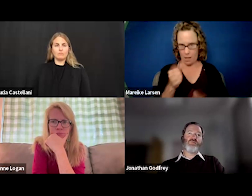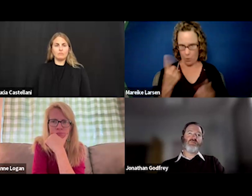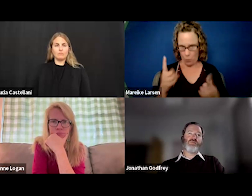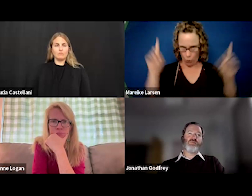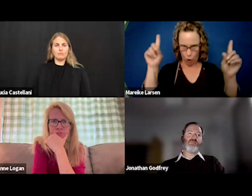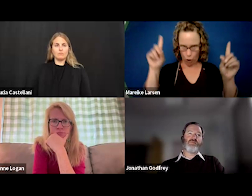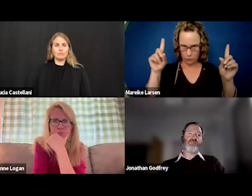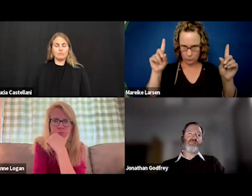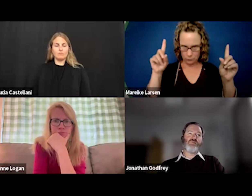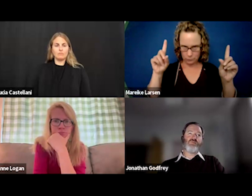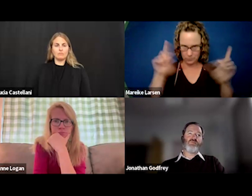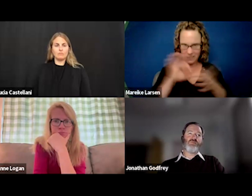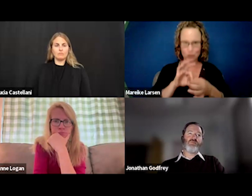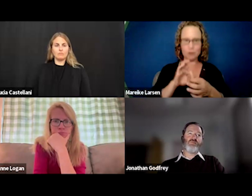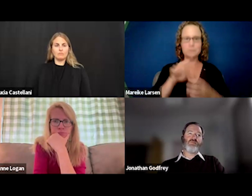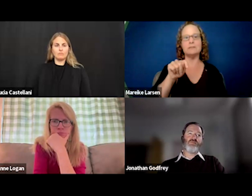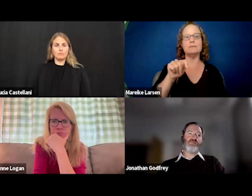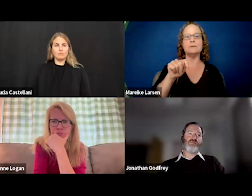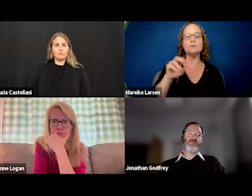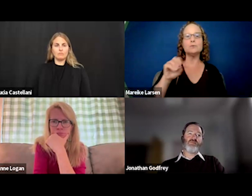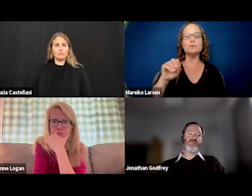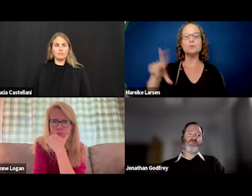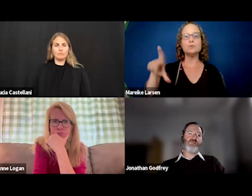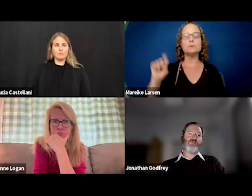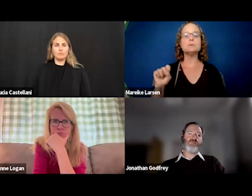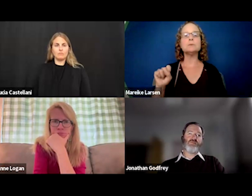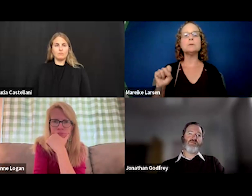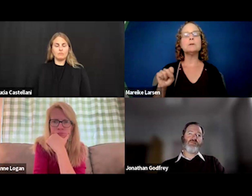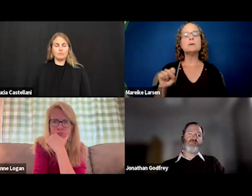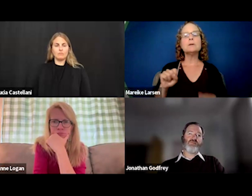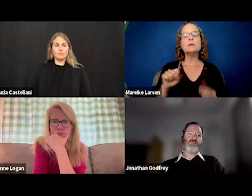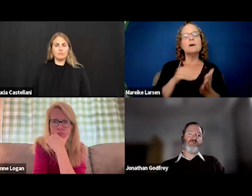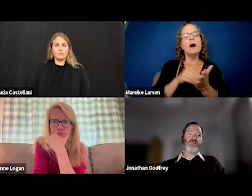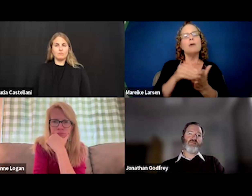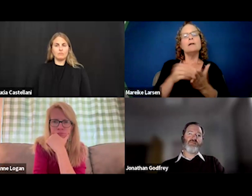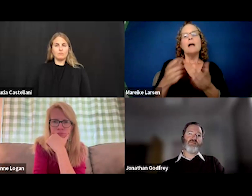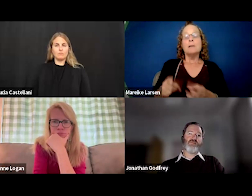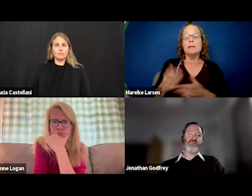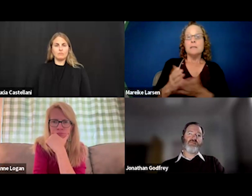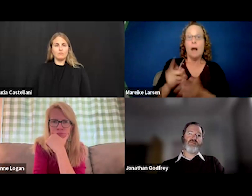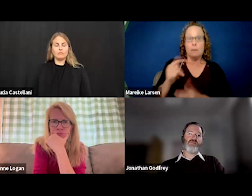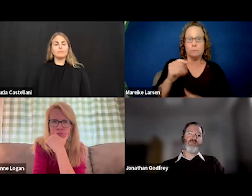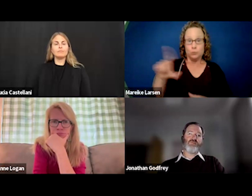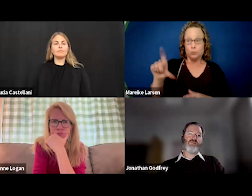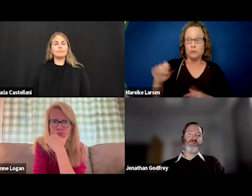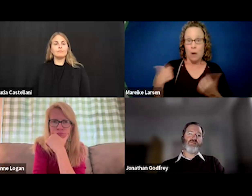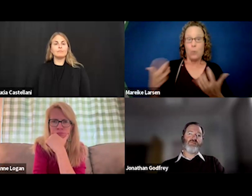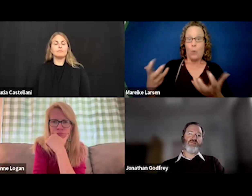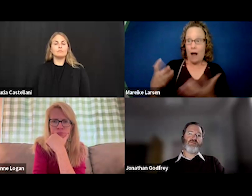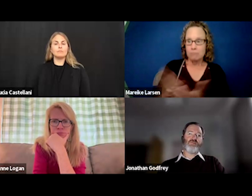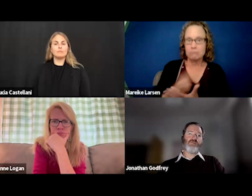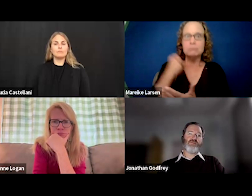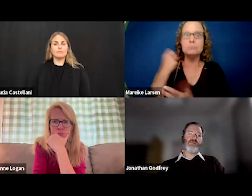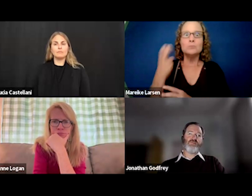is that sometimes, a lot of the tools that I would like to use were not accessible.